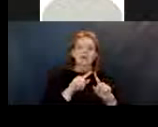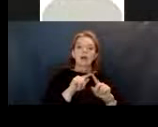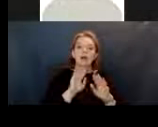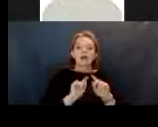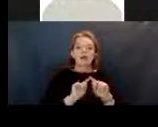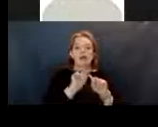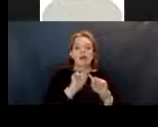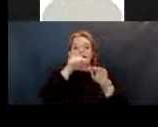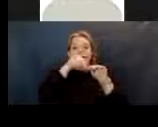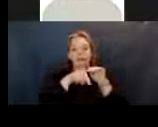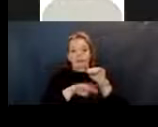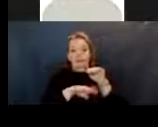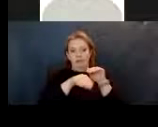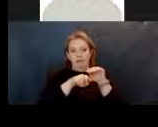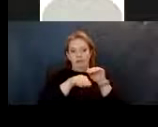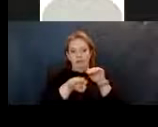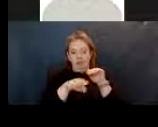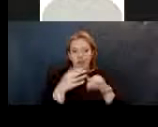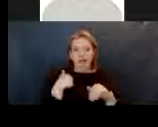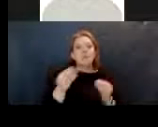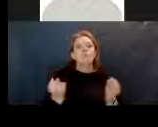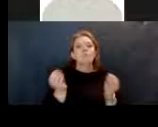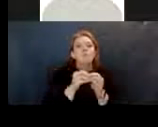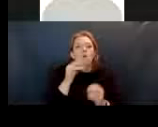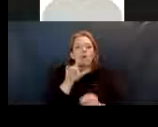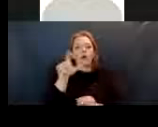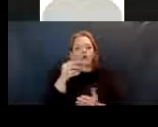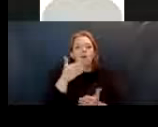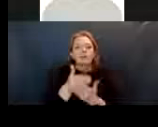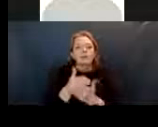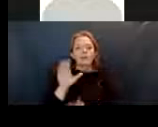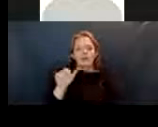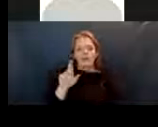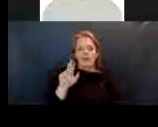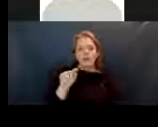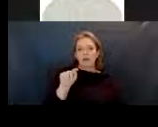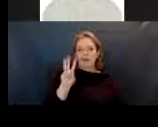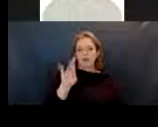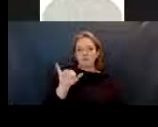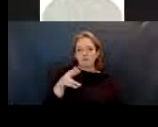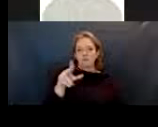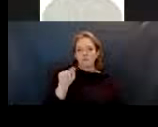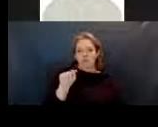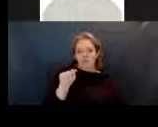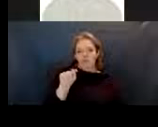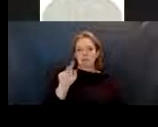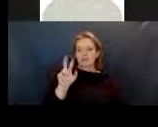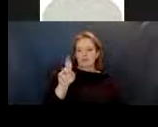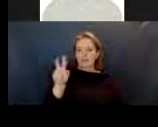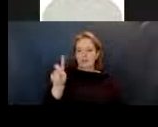North Cartwright Road, which likely ended the amount of sun that side of Polecat Loop gets.